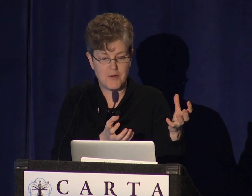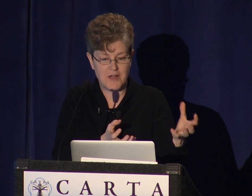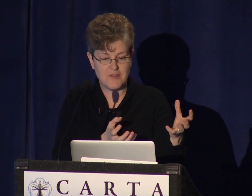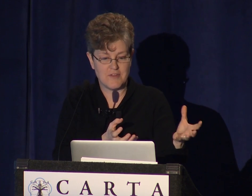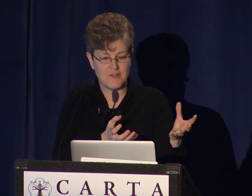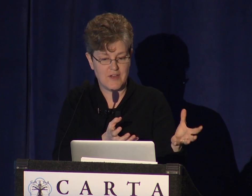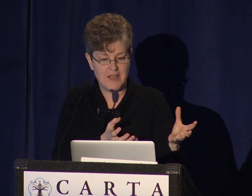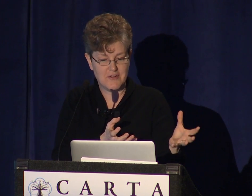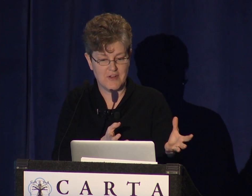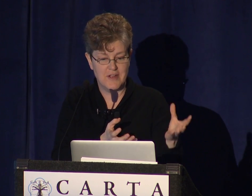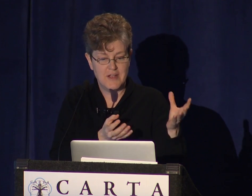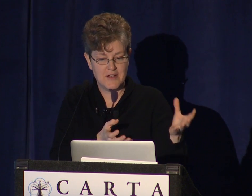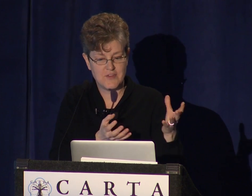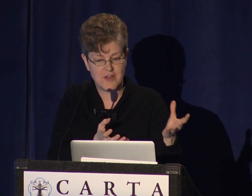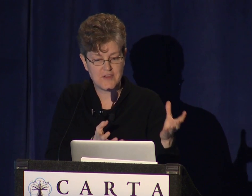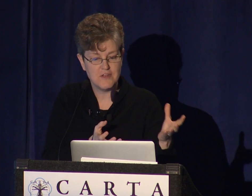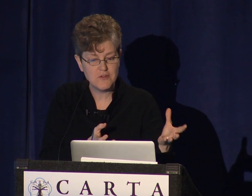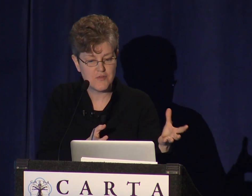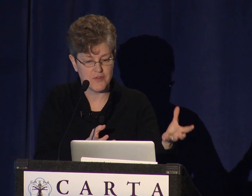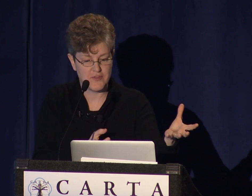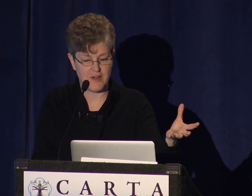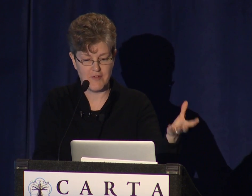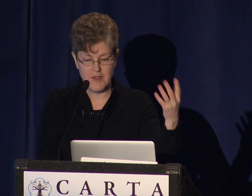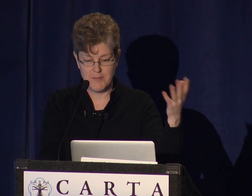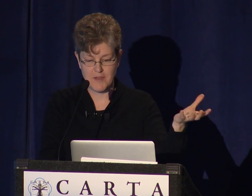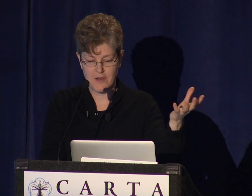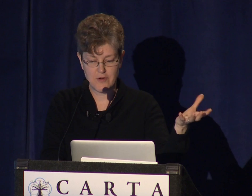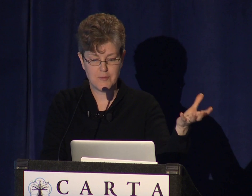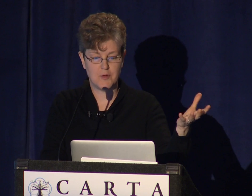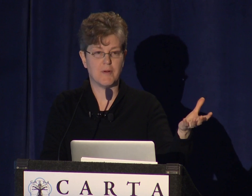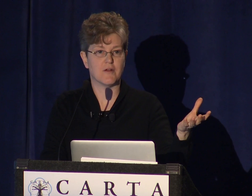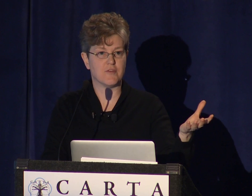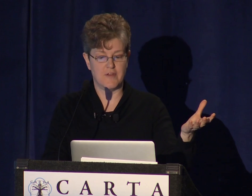the process of selection, it's not the useful stuff but the learnable parts of